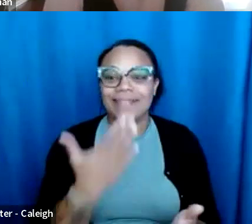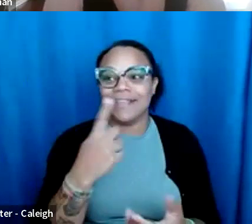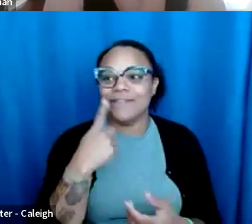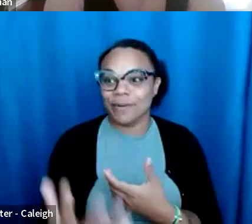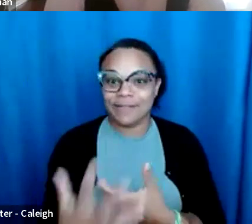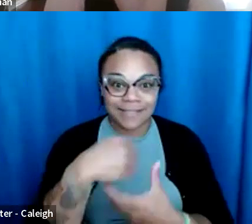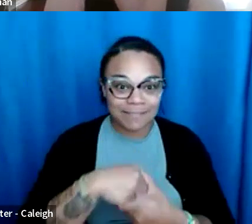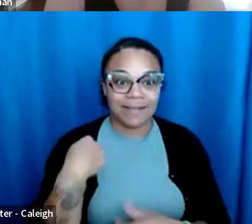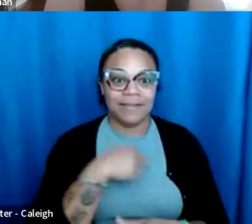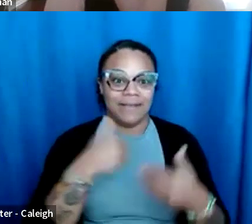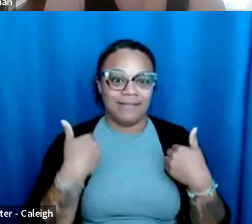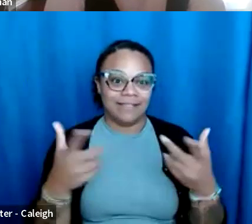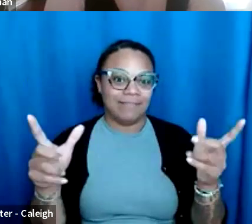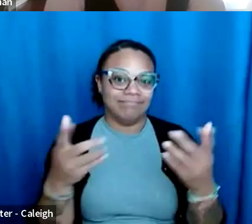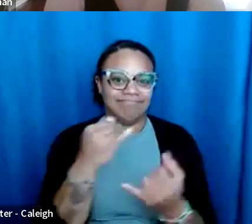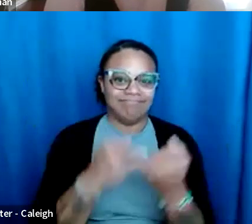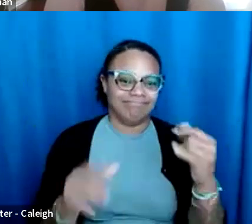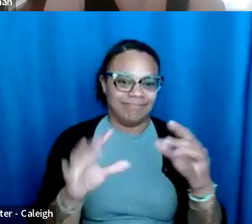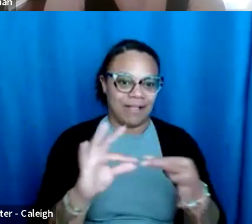And we have some closing words from my friend Robin.